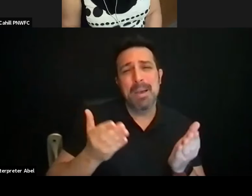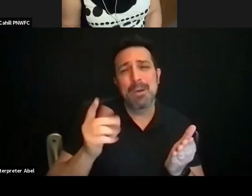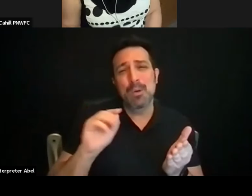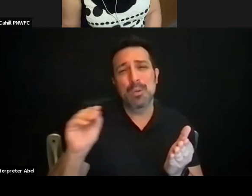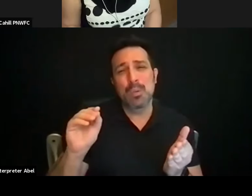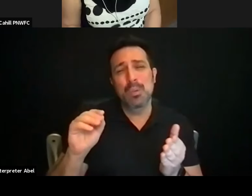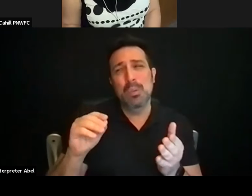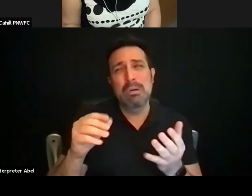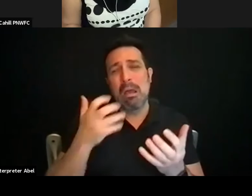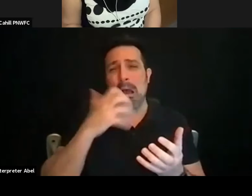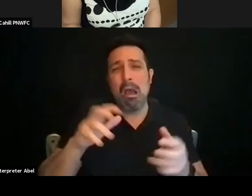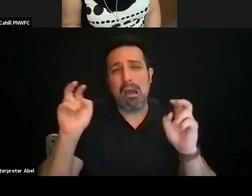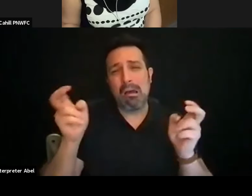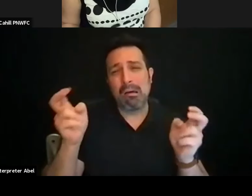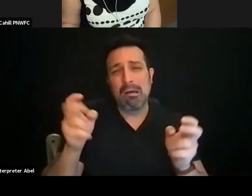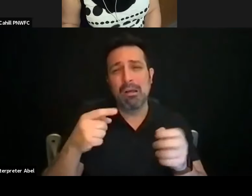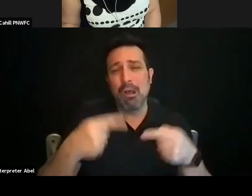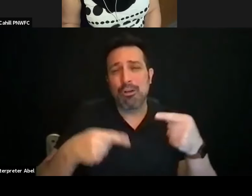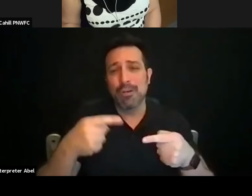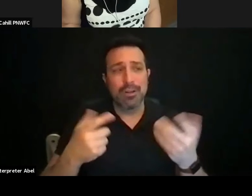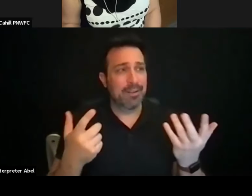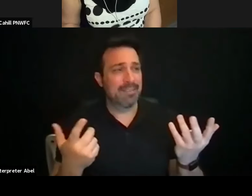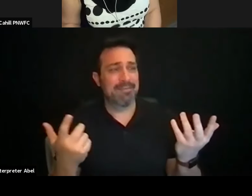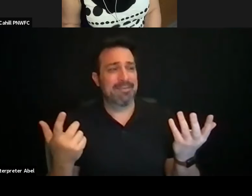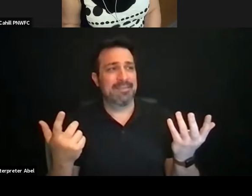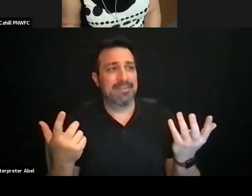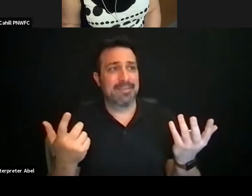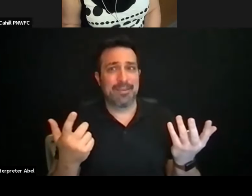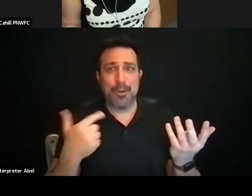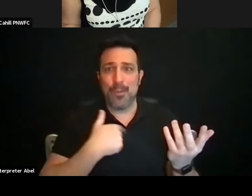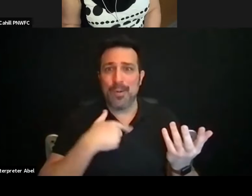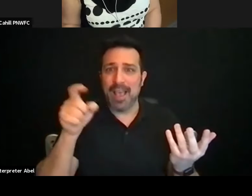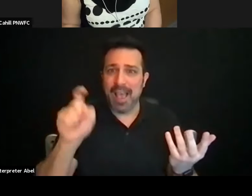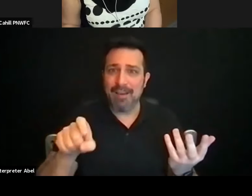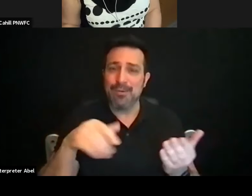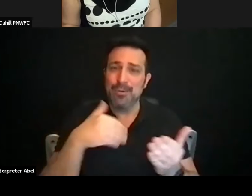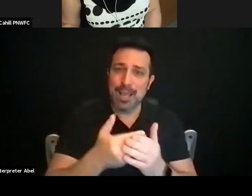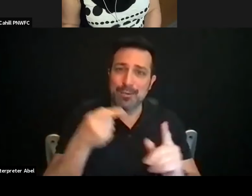status quo. You get a lot of lip service and oh that's a great idea but it might be